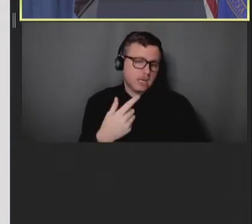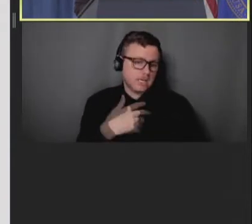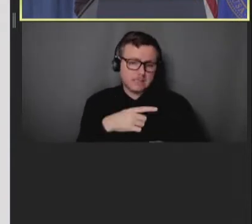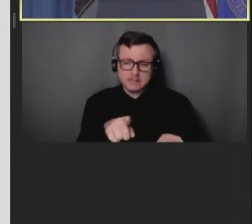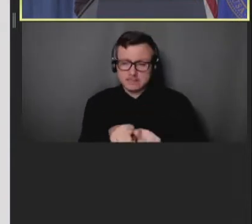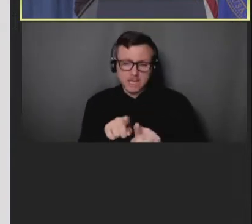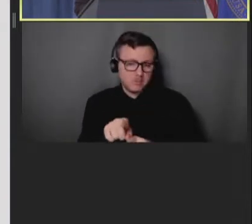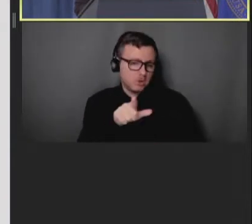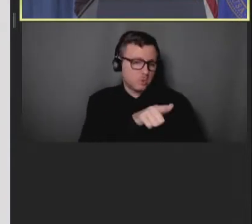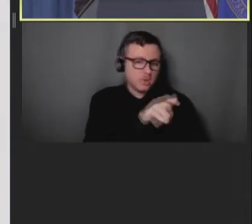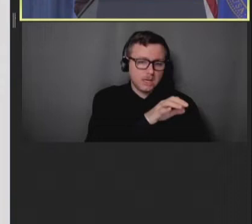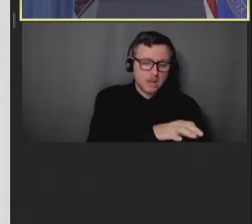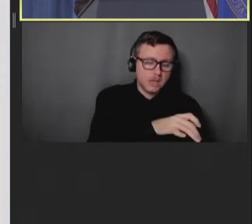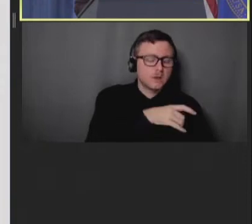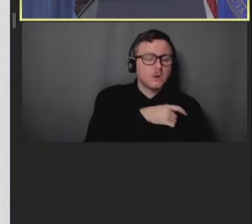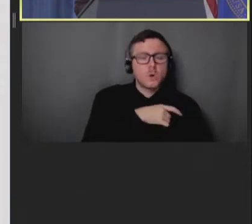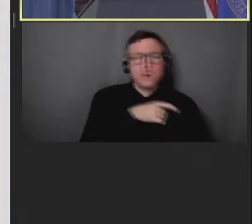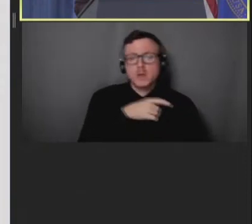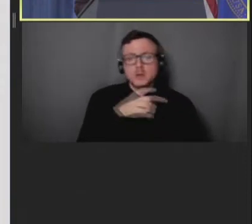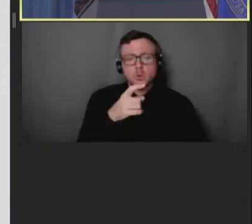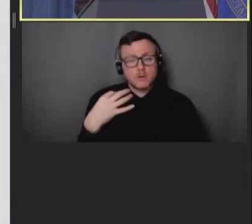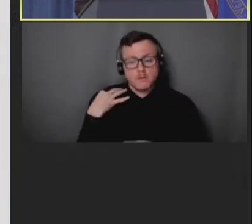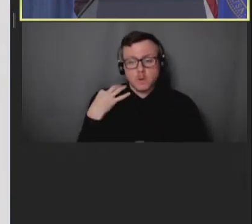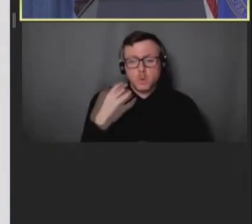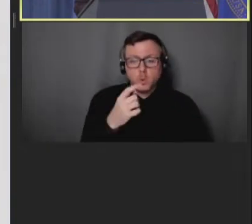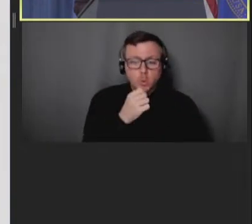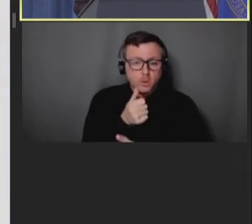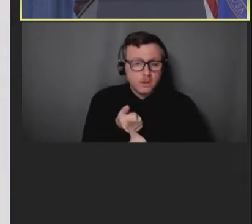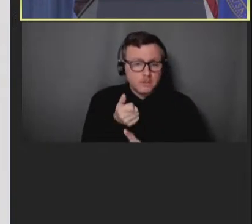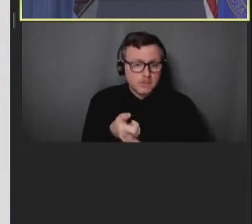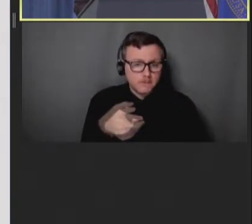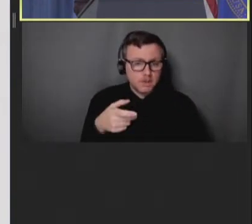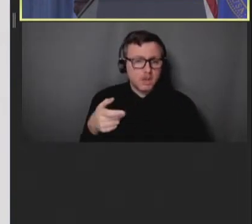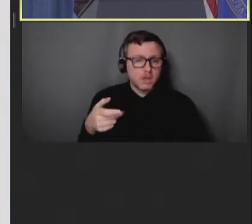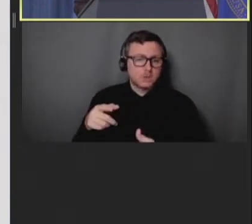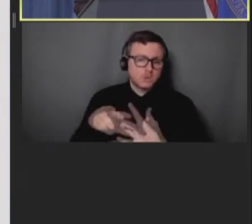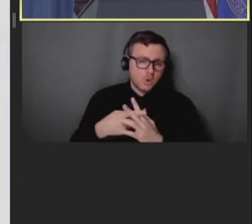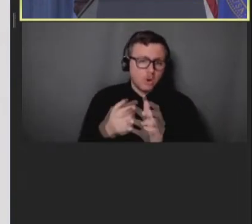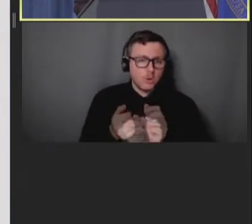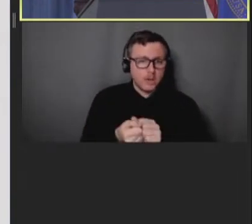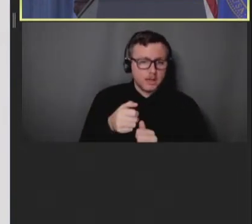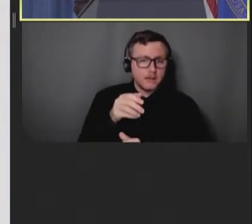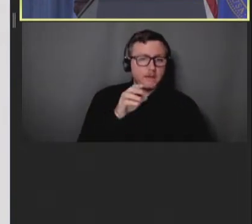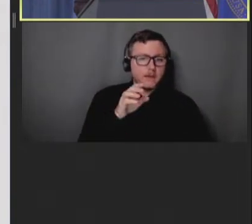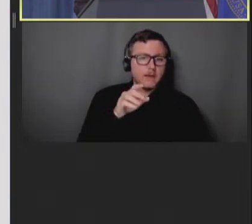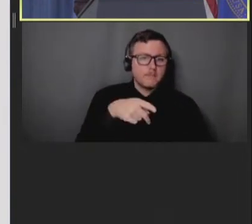or in the case of those volunteers that were primed with Pfizer BioNTech and boosted with